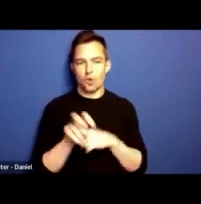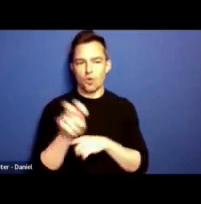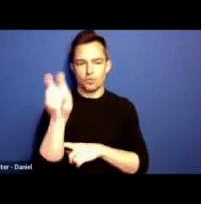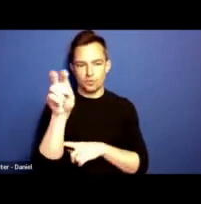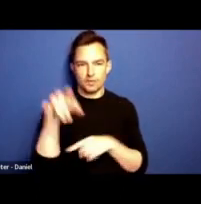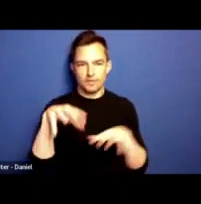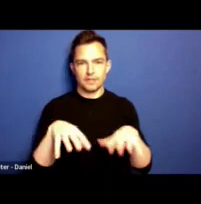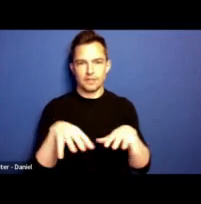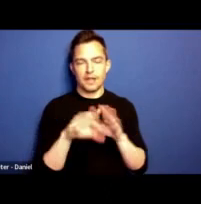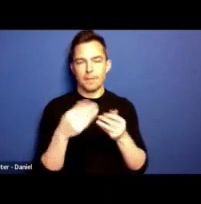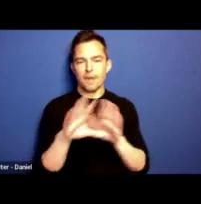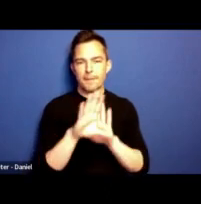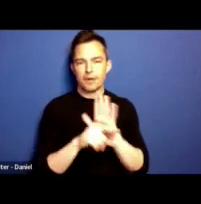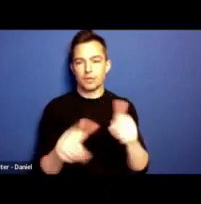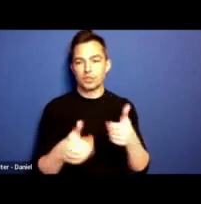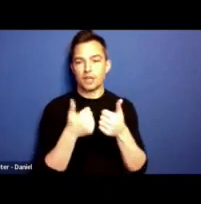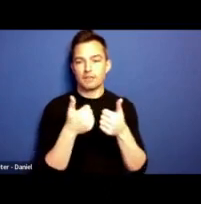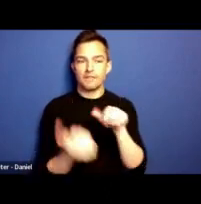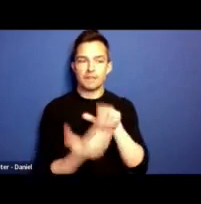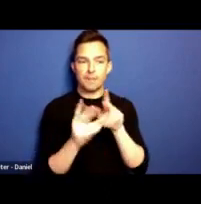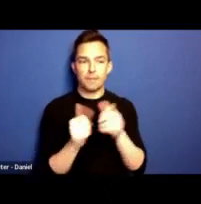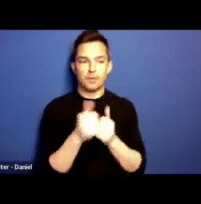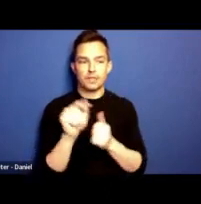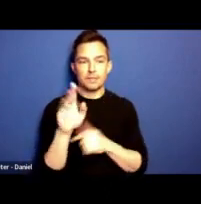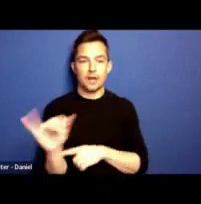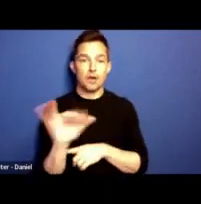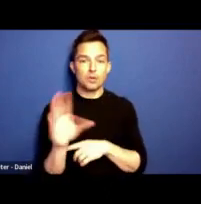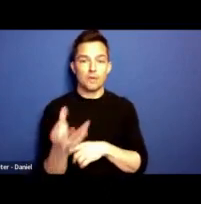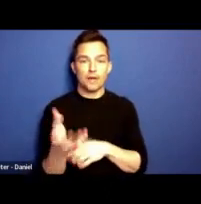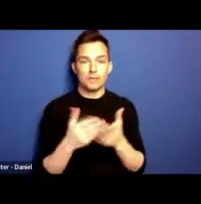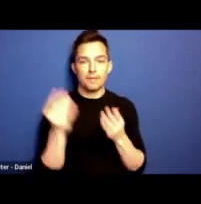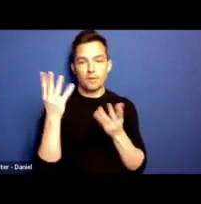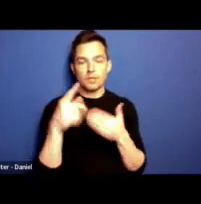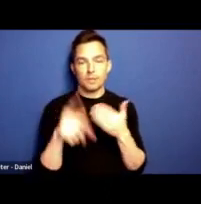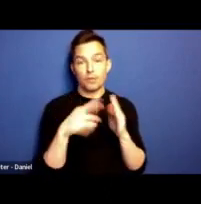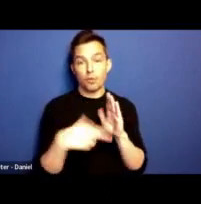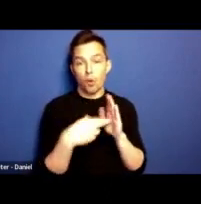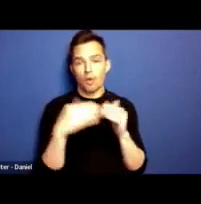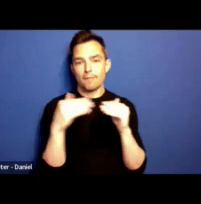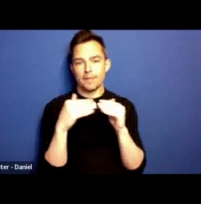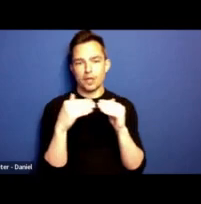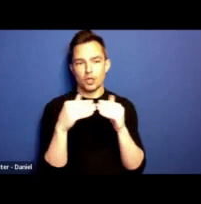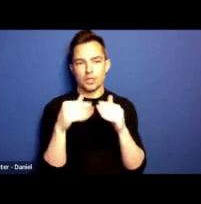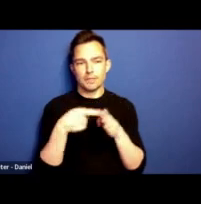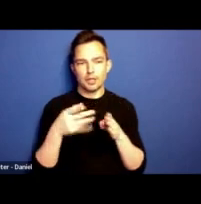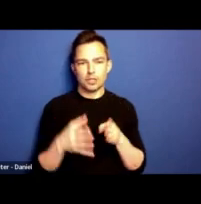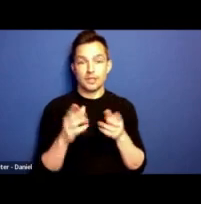a background the challenges faced by people with TBI. I also provide some information about the role of peer specialists and the contributions and benefits